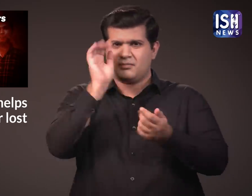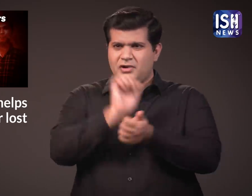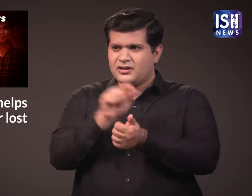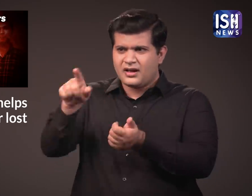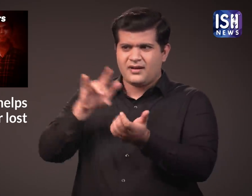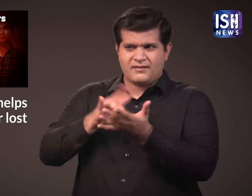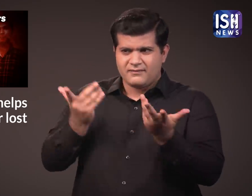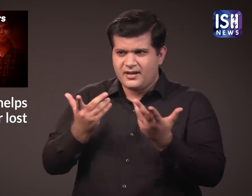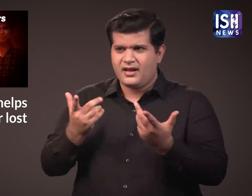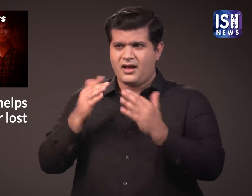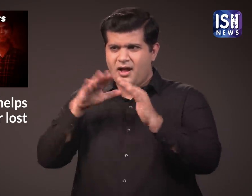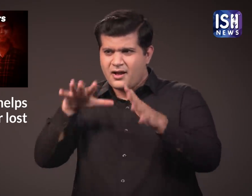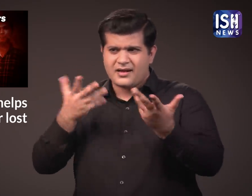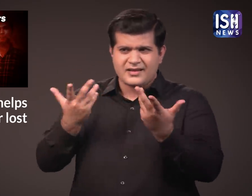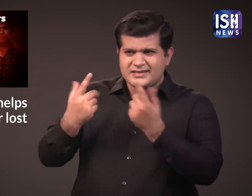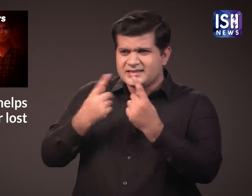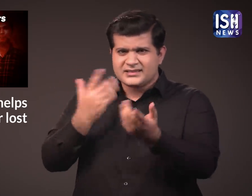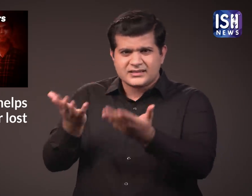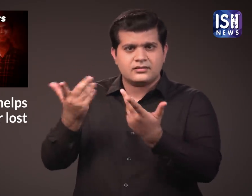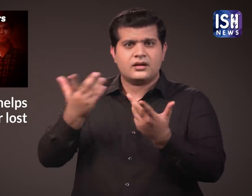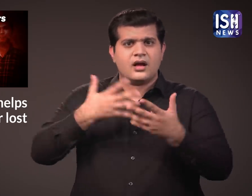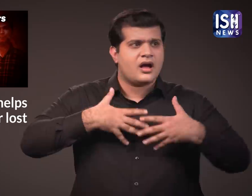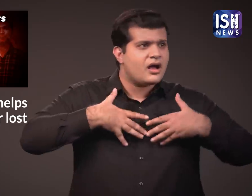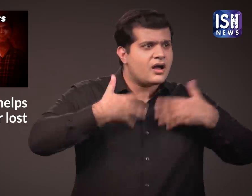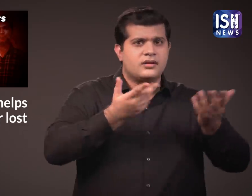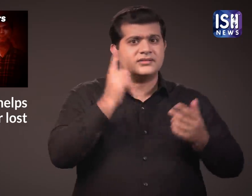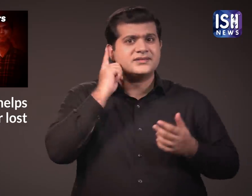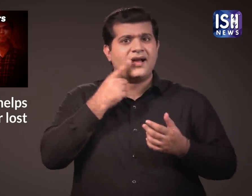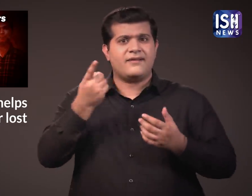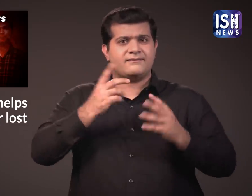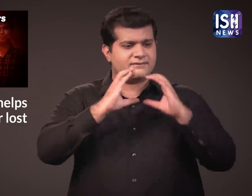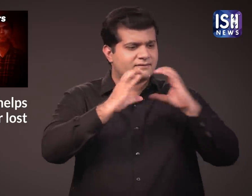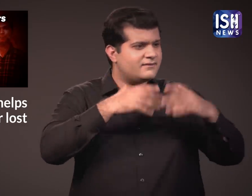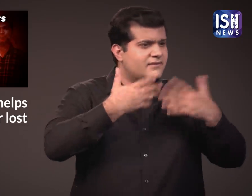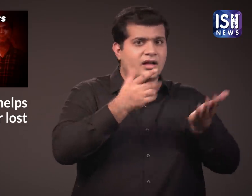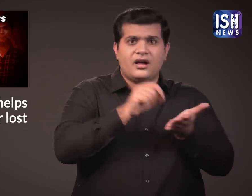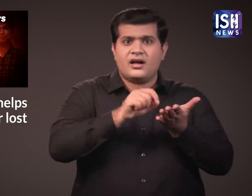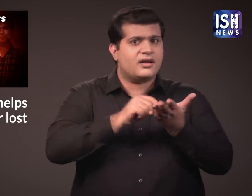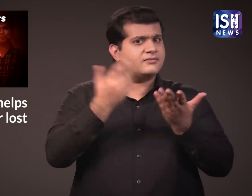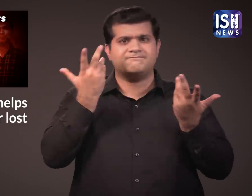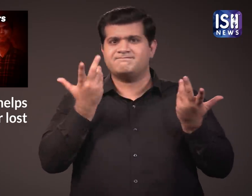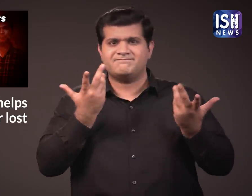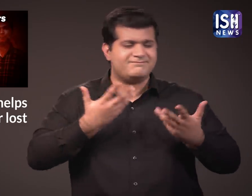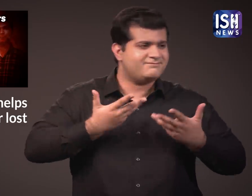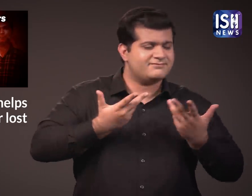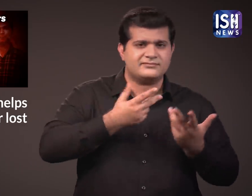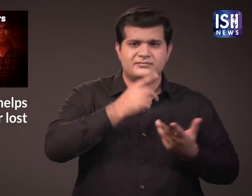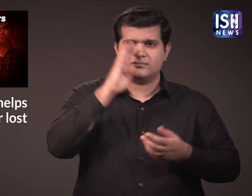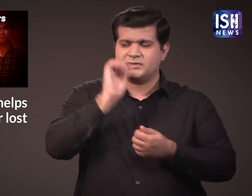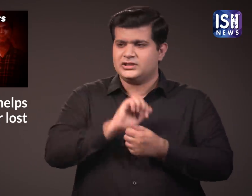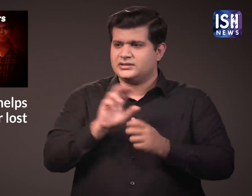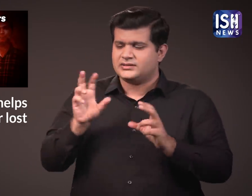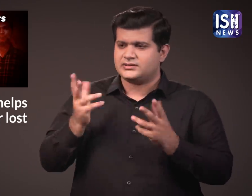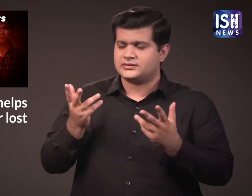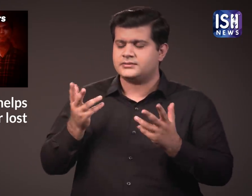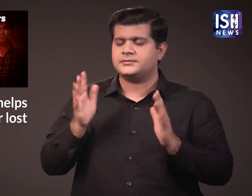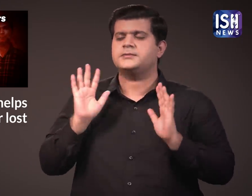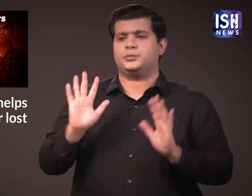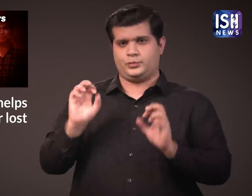and couldn’t give them any details about where she lived.